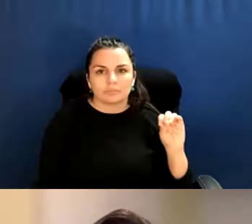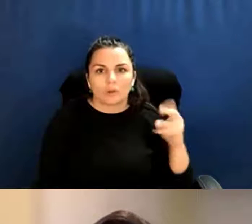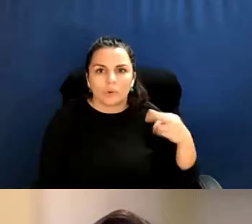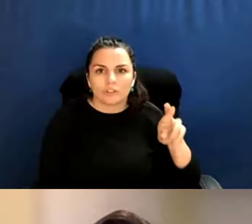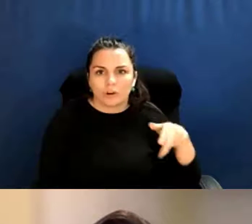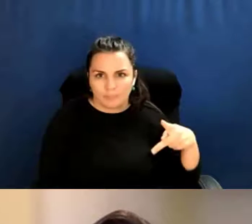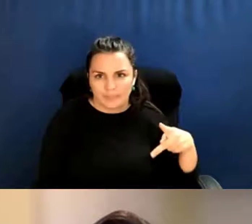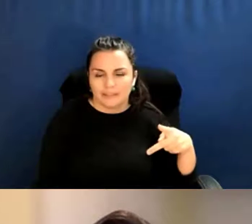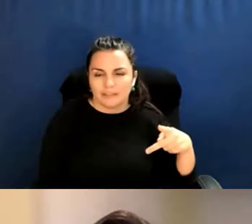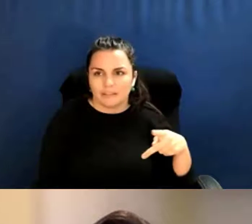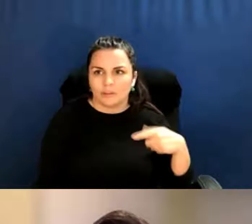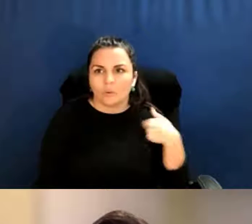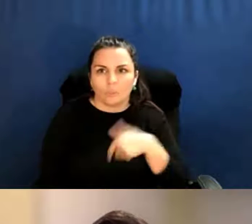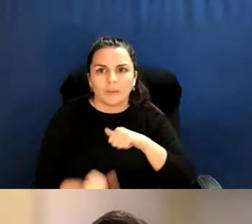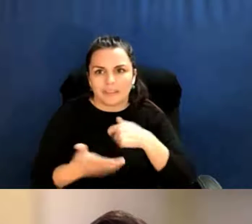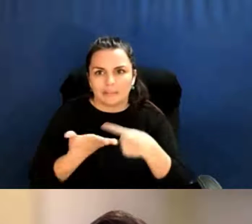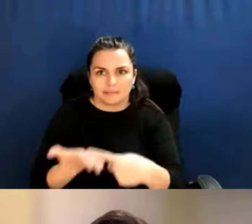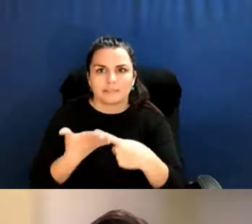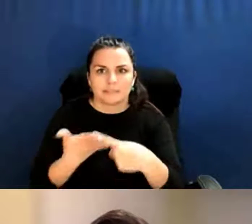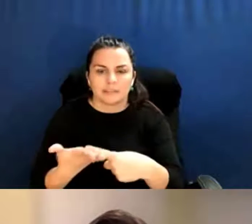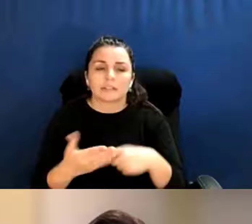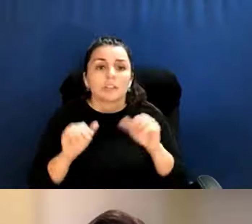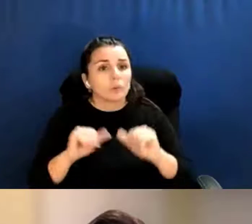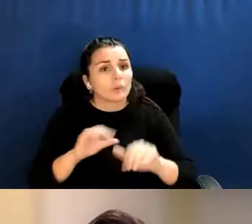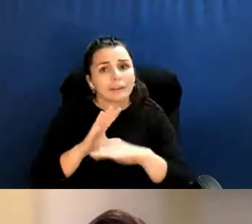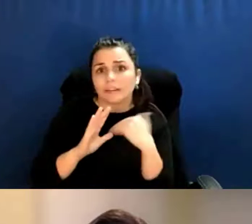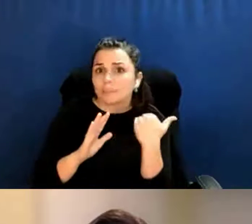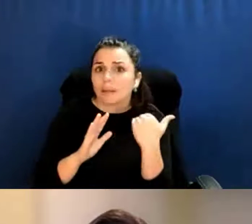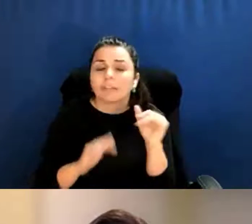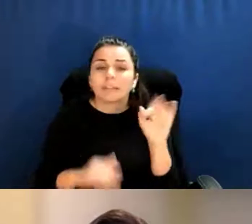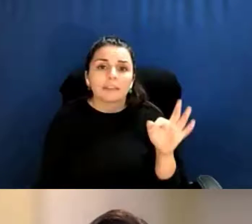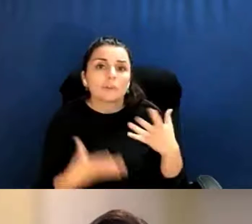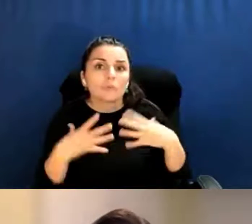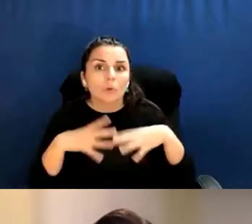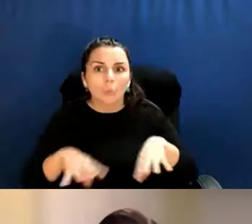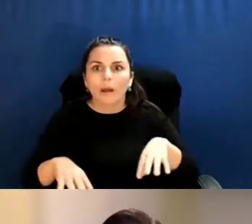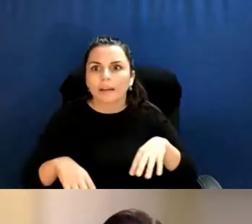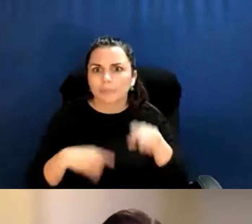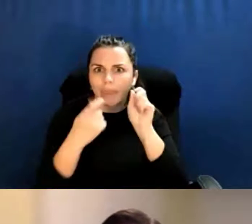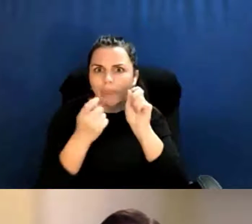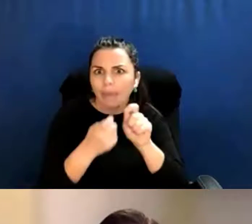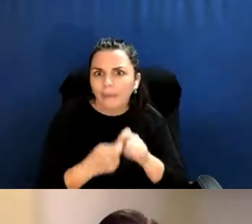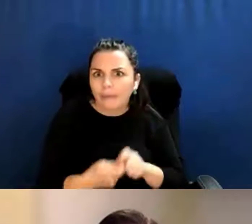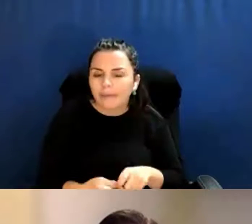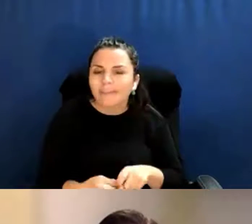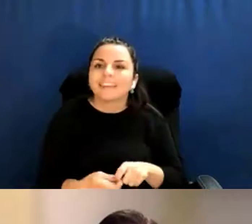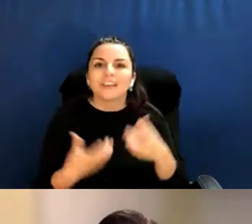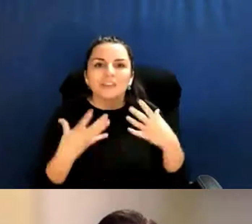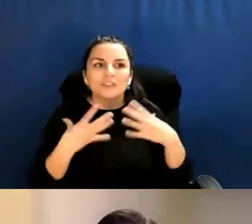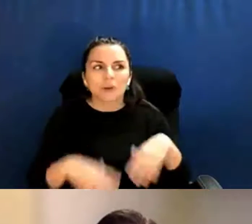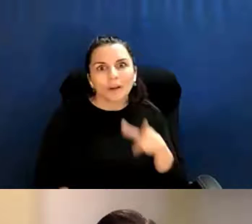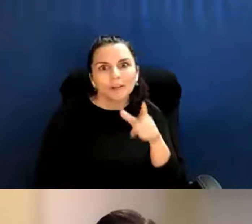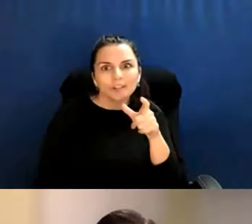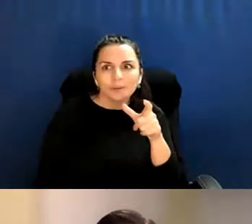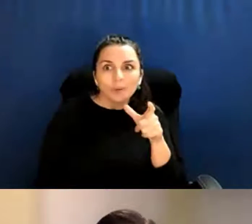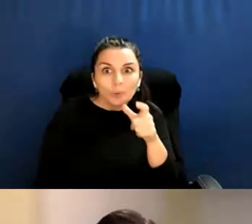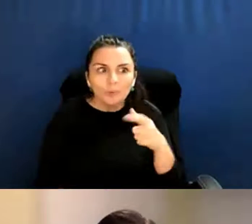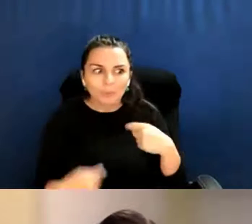And you can send it on as if you don't want to make it ... Don't want the regulators to know who you are, where this is coming from,